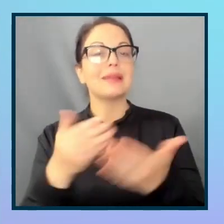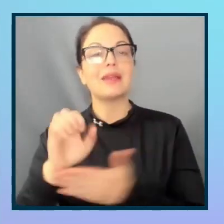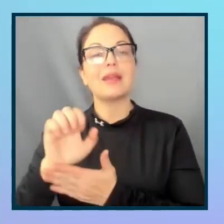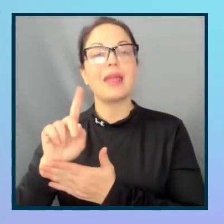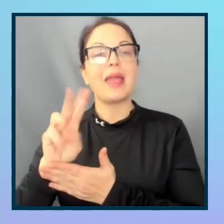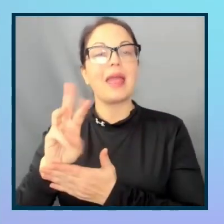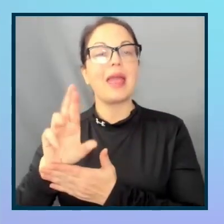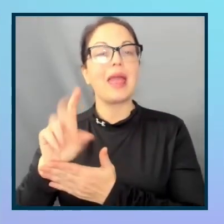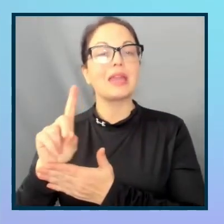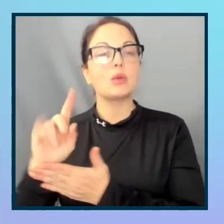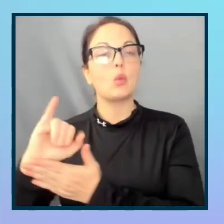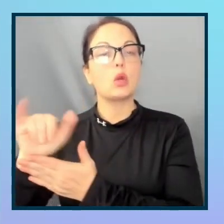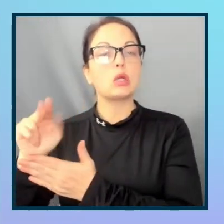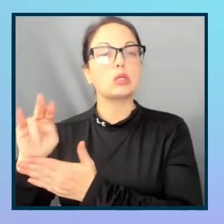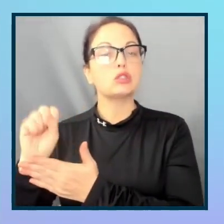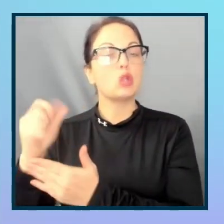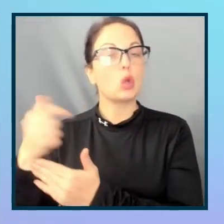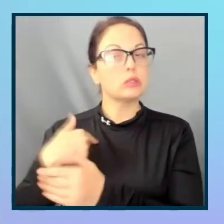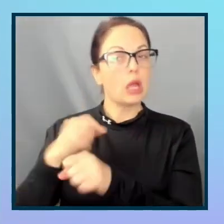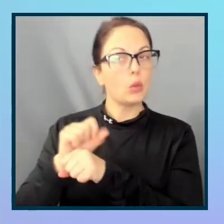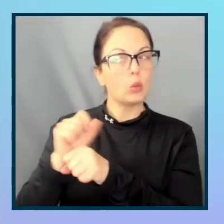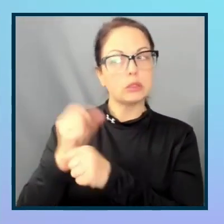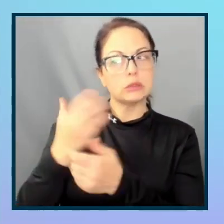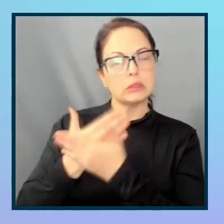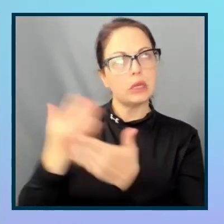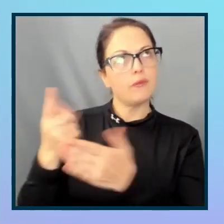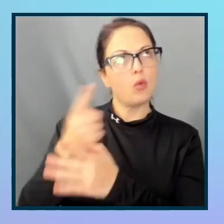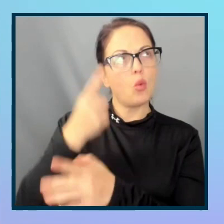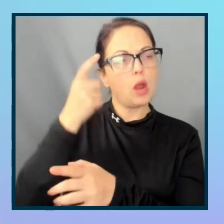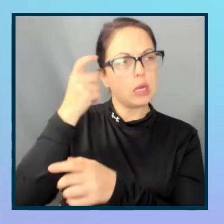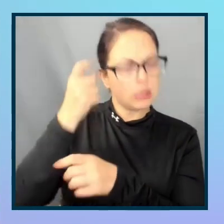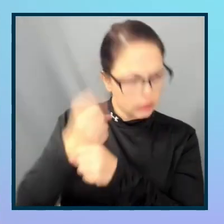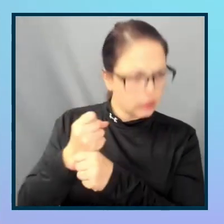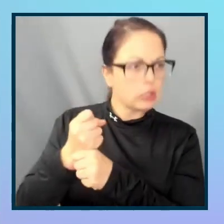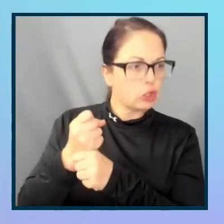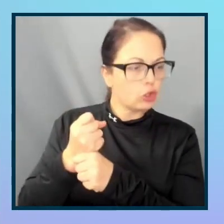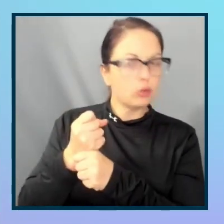I have been at Edward Jones for a year, actually as of next week.